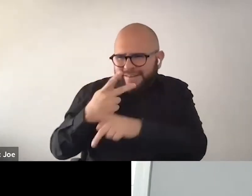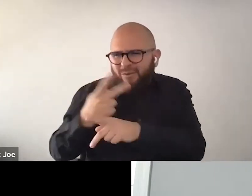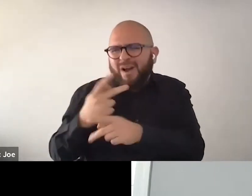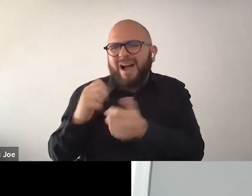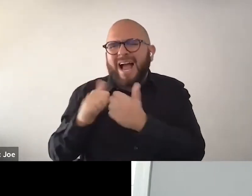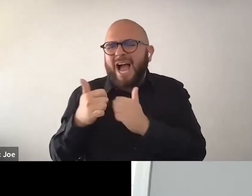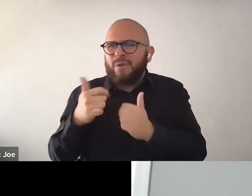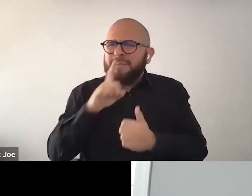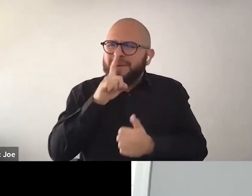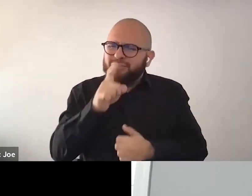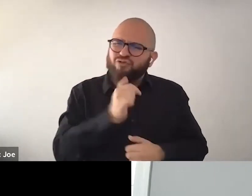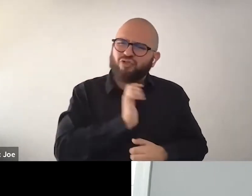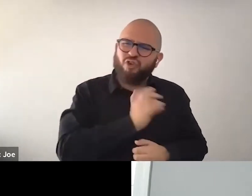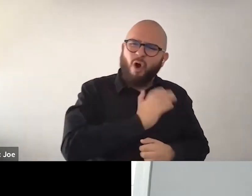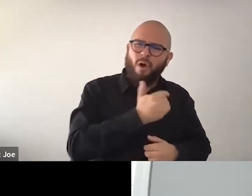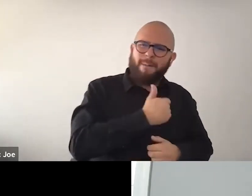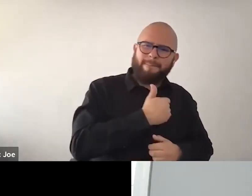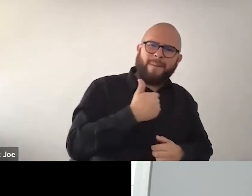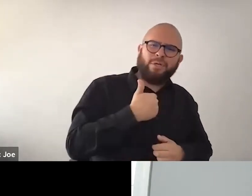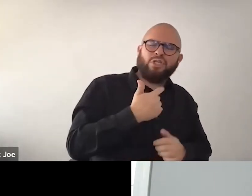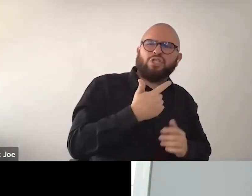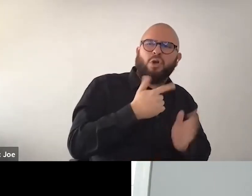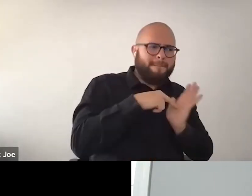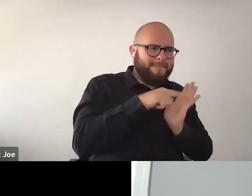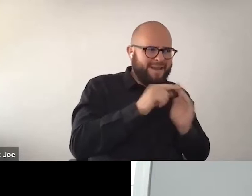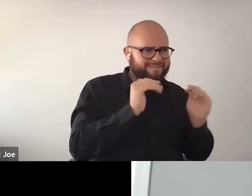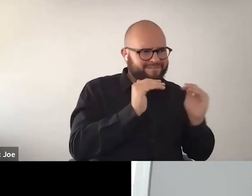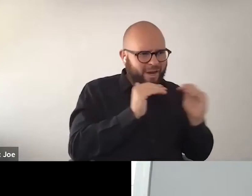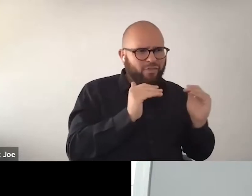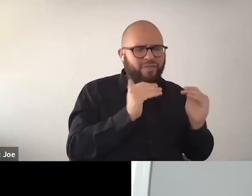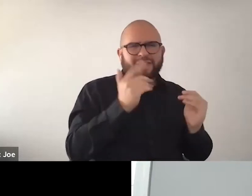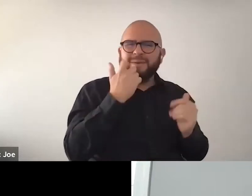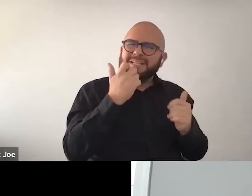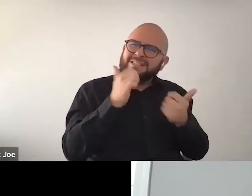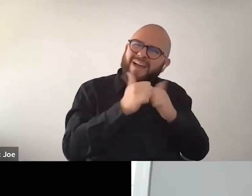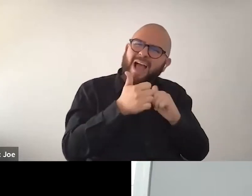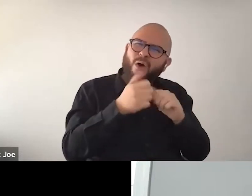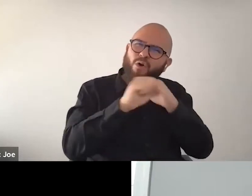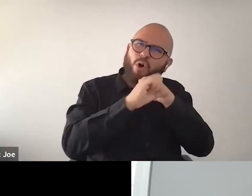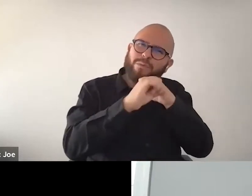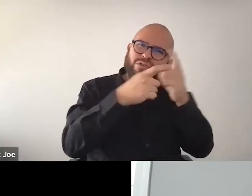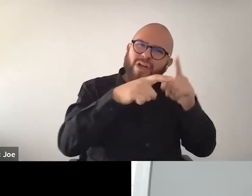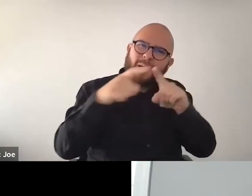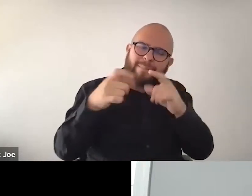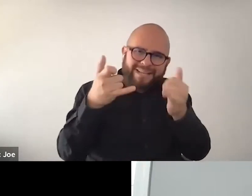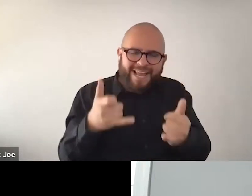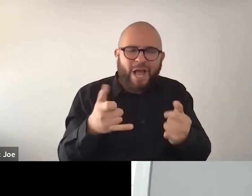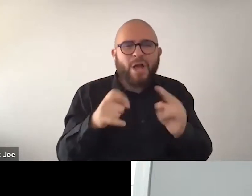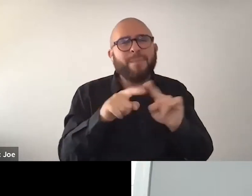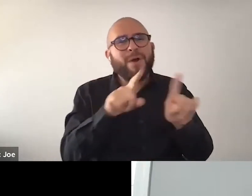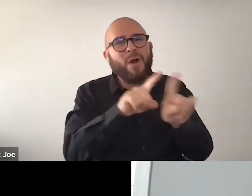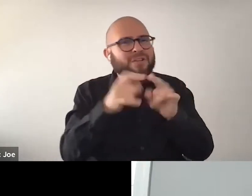fairly in the way that commercials are happening now but also to be easy to do so that it makes it